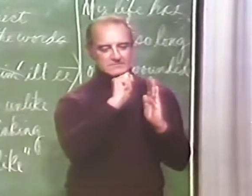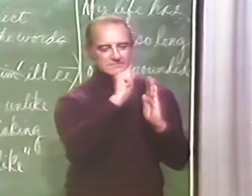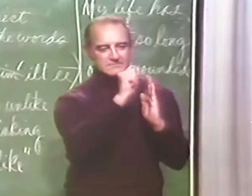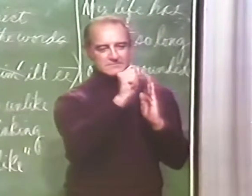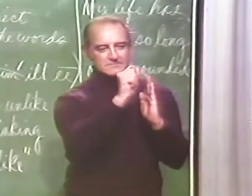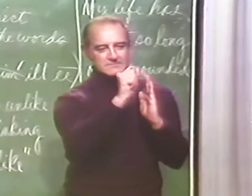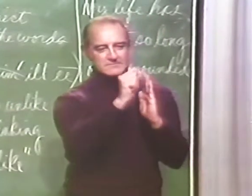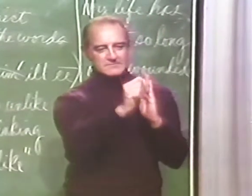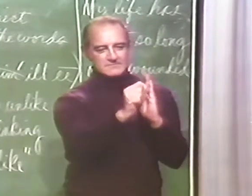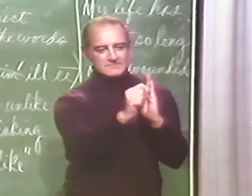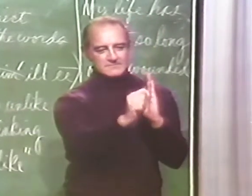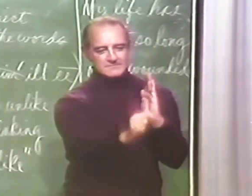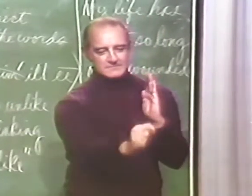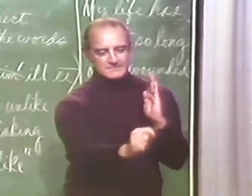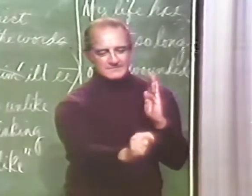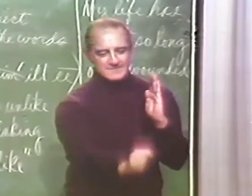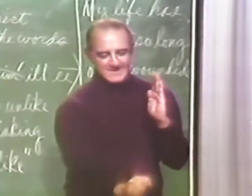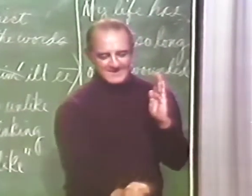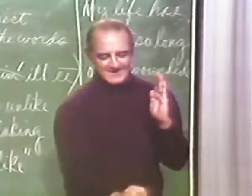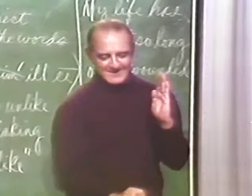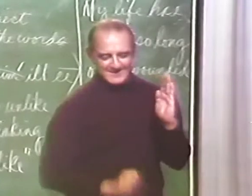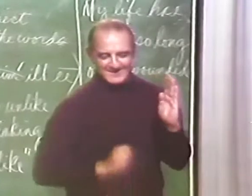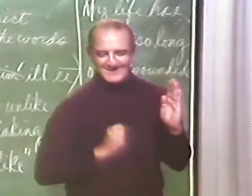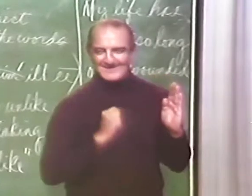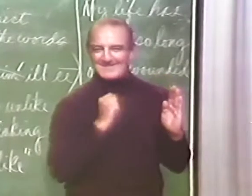BECAUSE TIME IS FLYING.